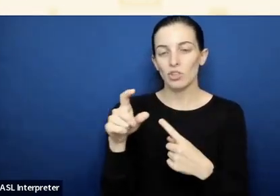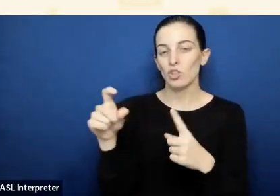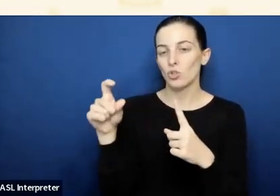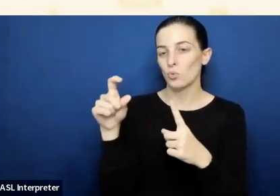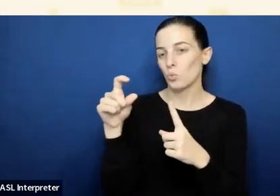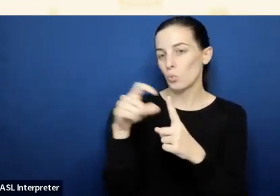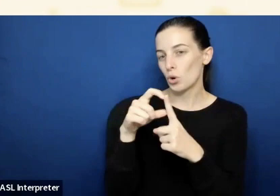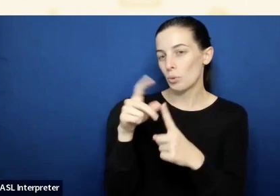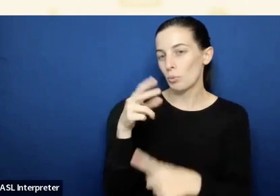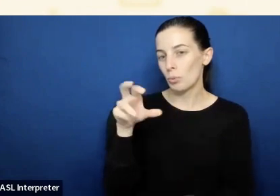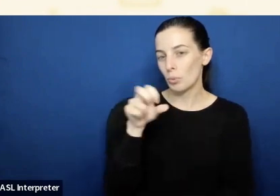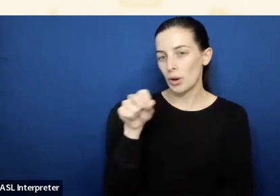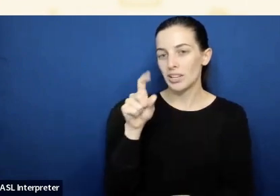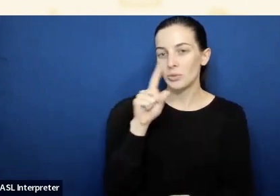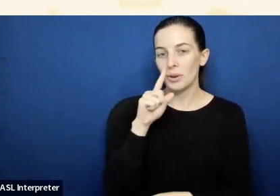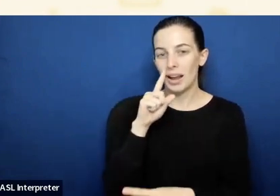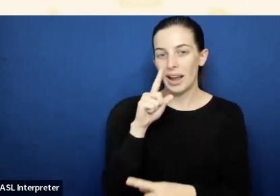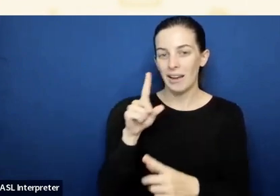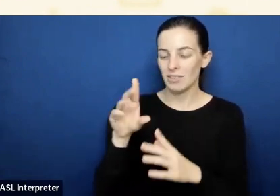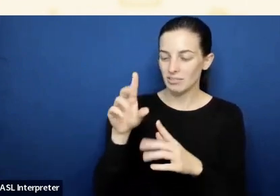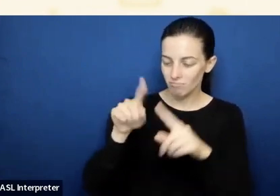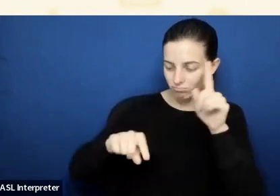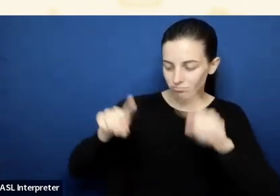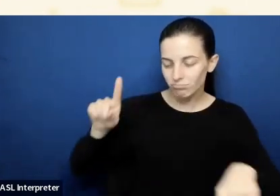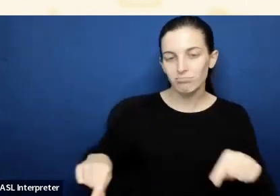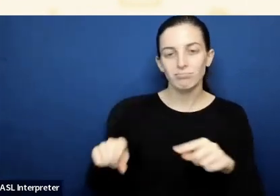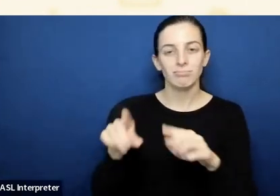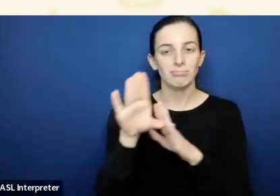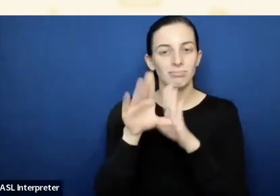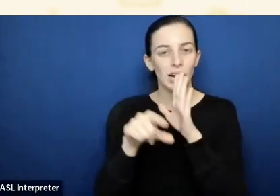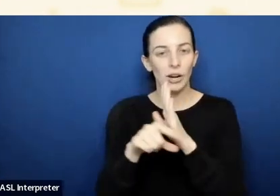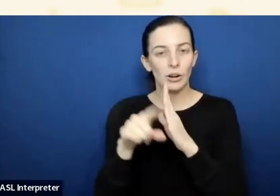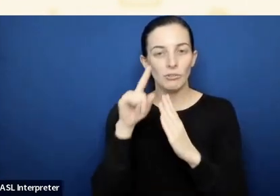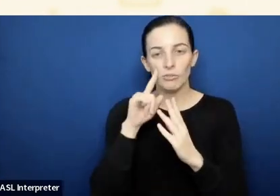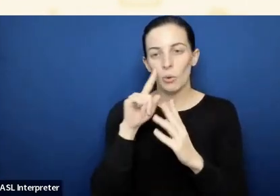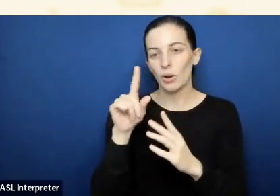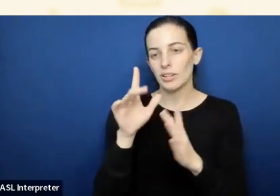for her diverse background in psychology, design, and development.